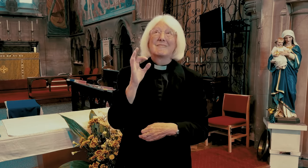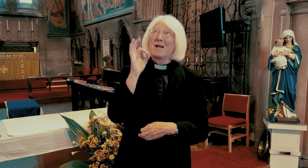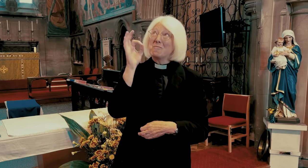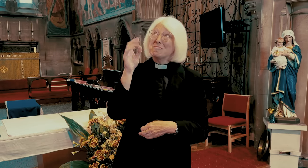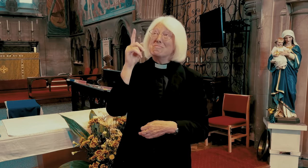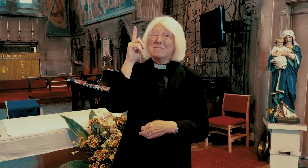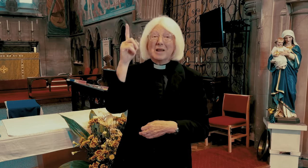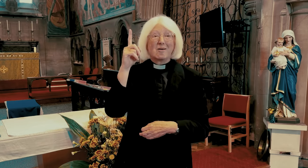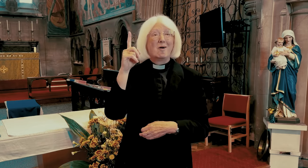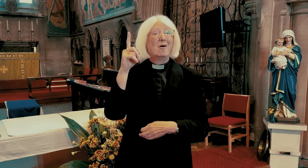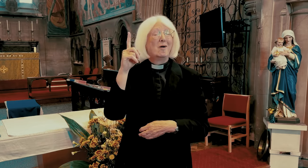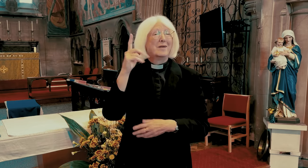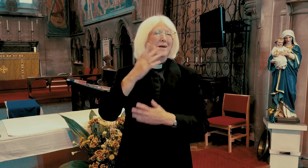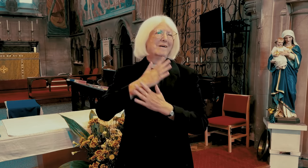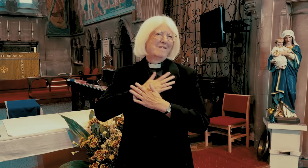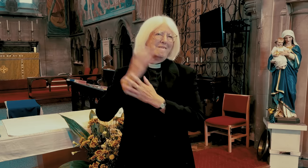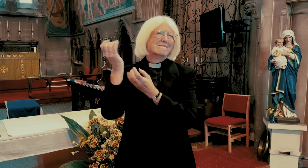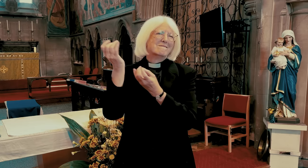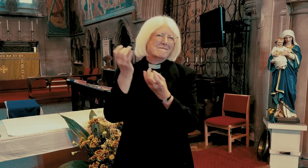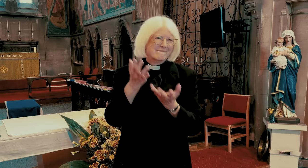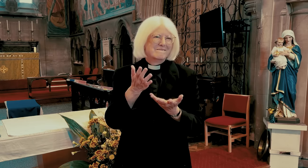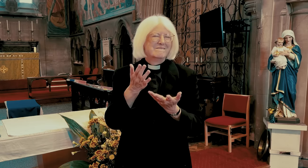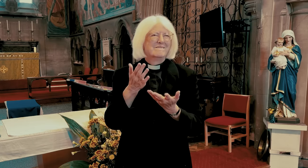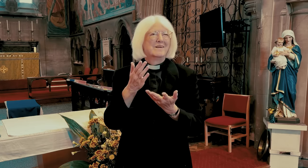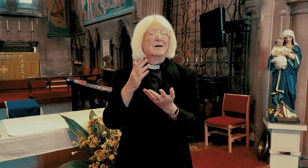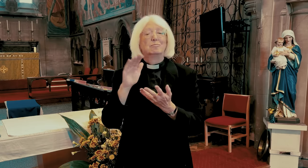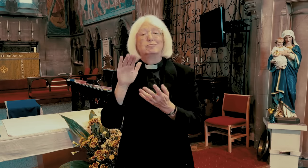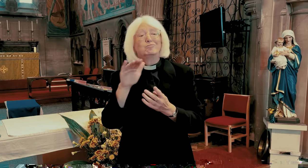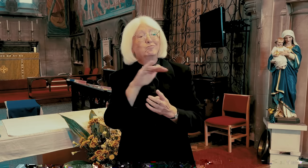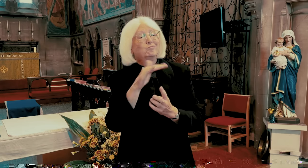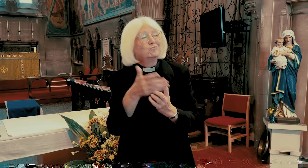May the God of love bring you back to himself,